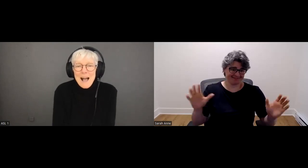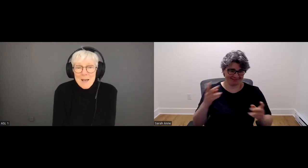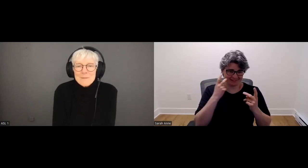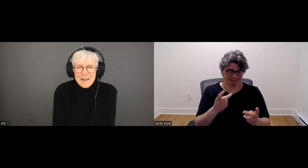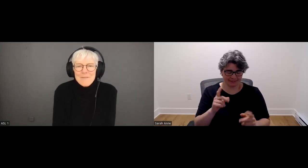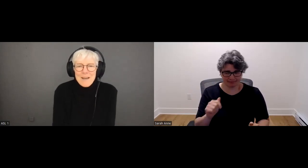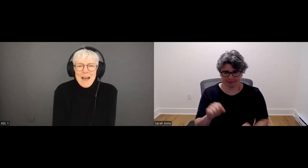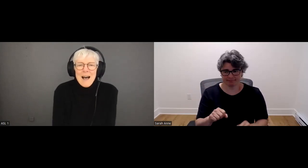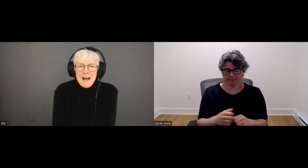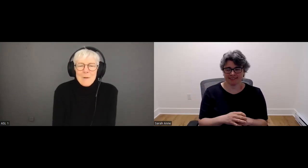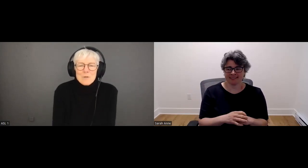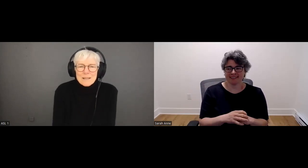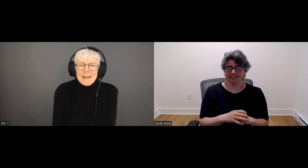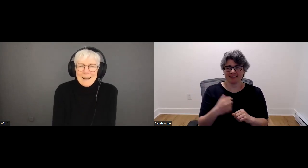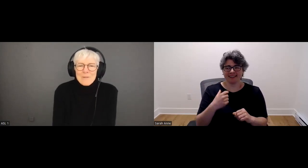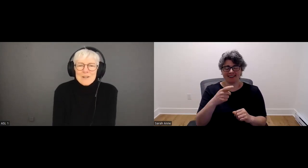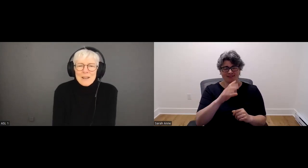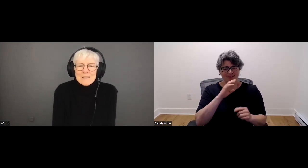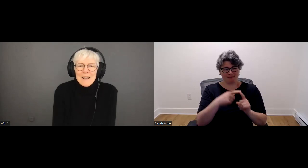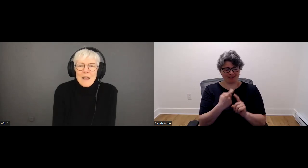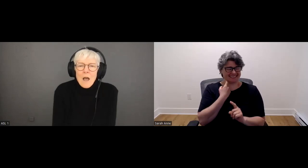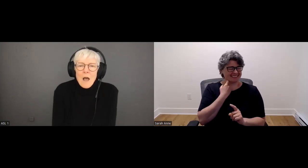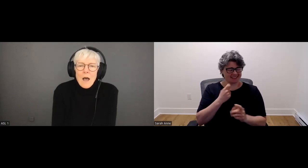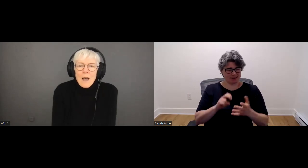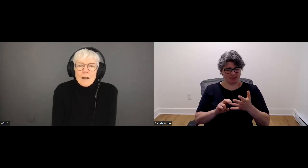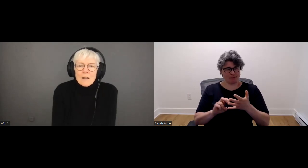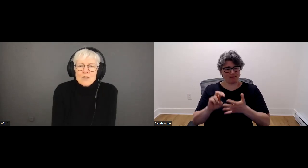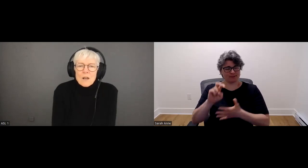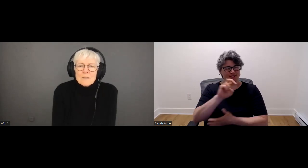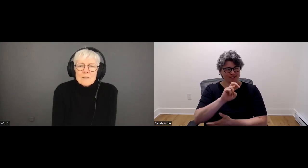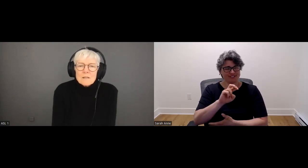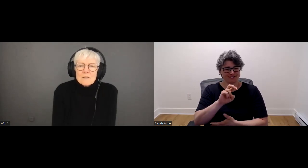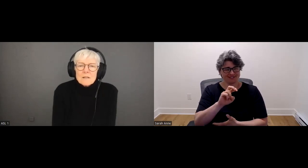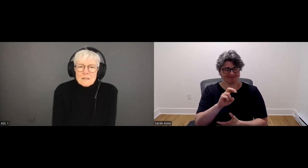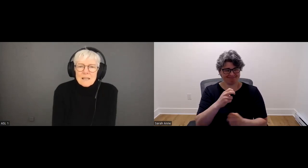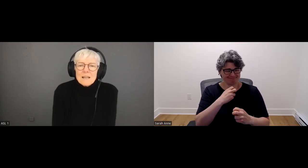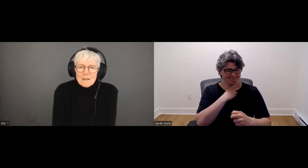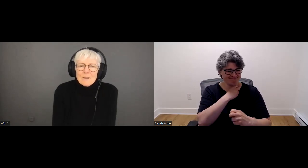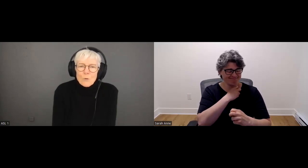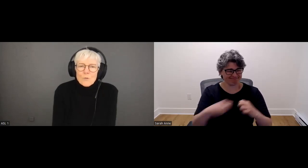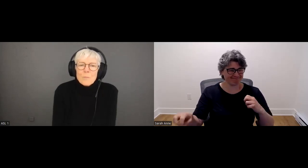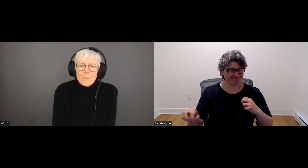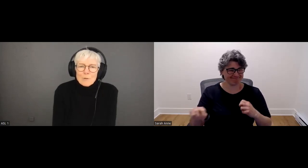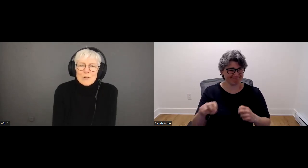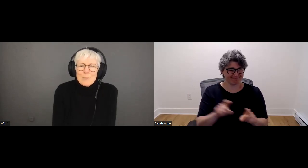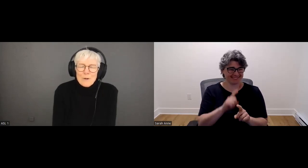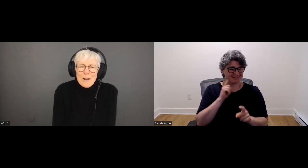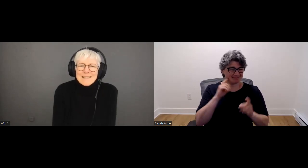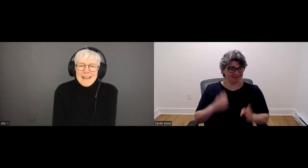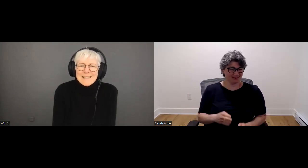I am deaf um using sign language ASL and I just did go through the promotional process